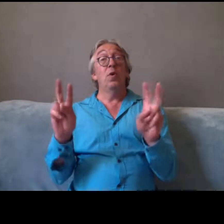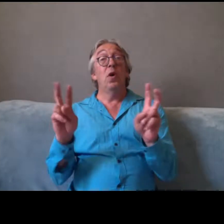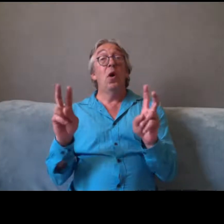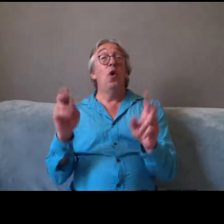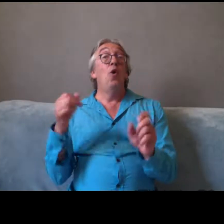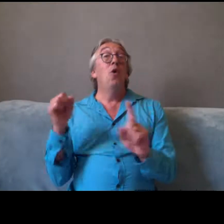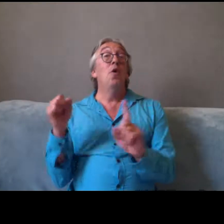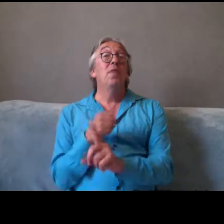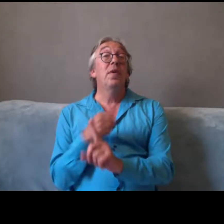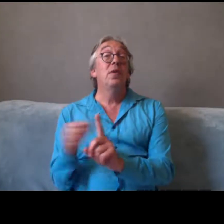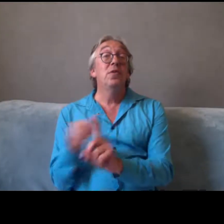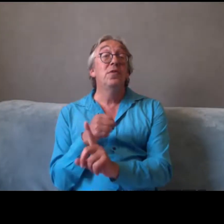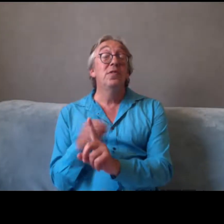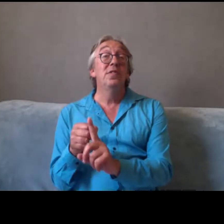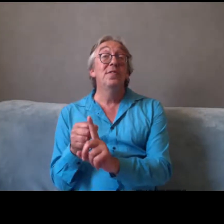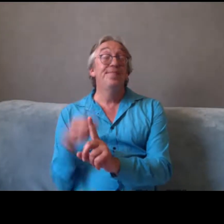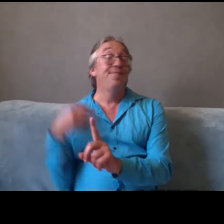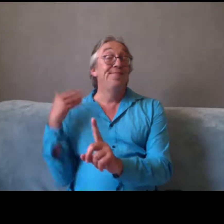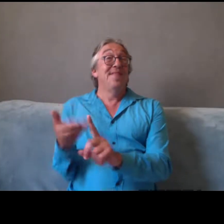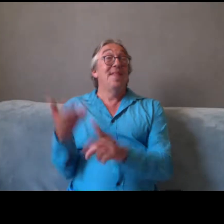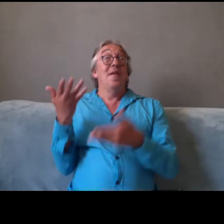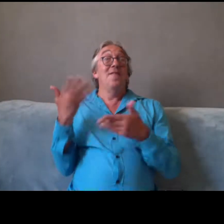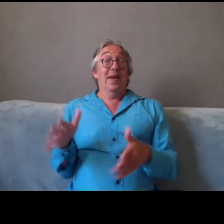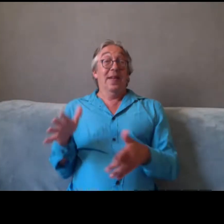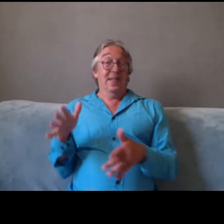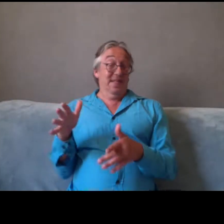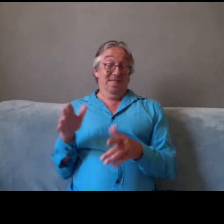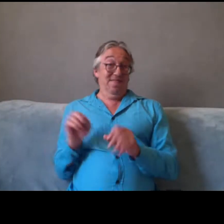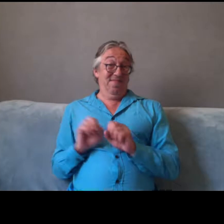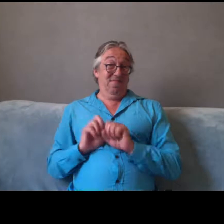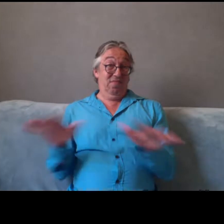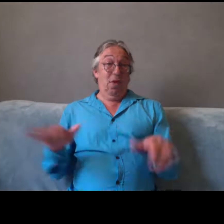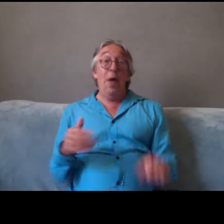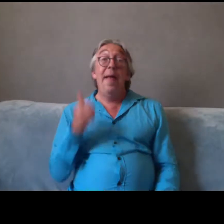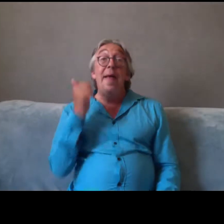And then we'll talk about the barriers that are still hampering